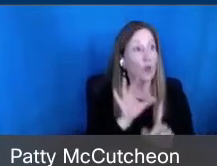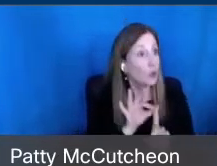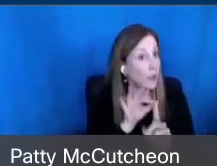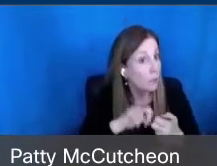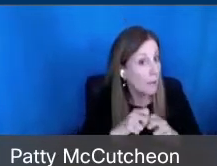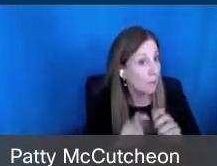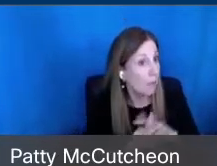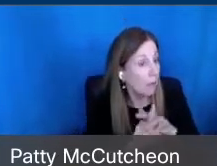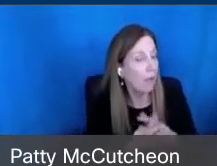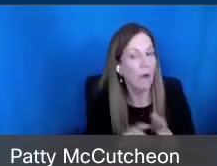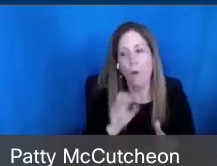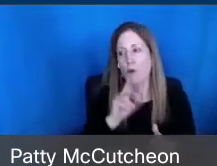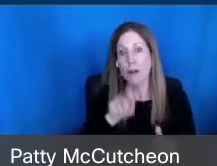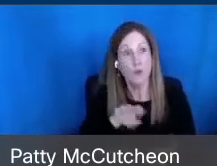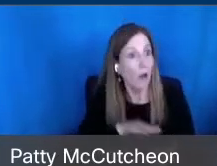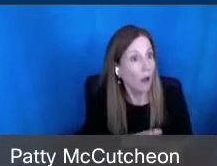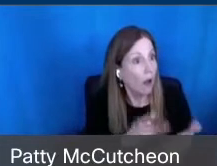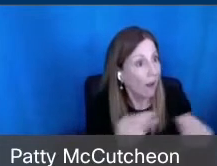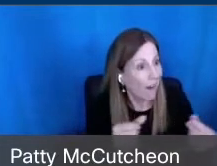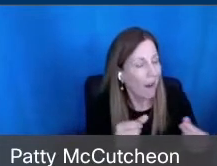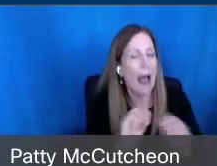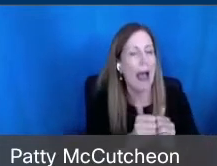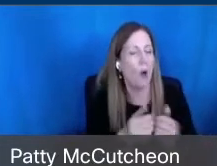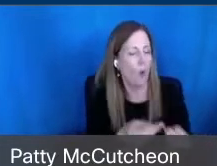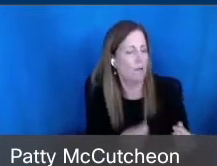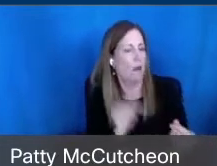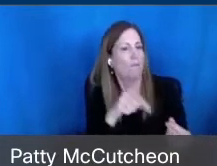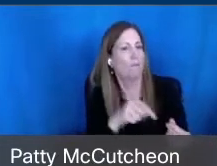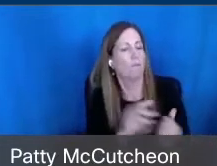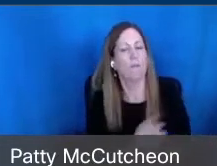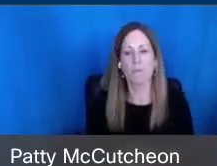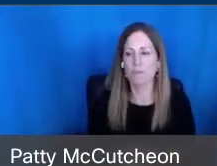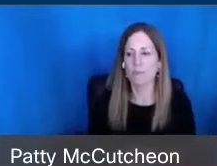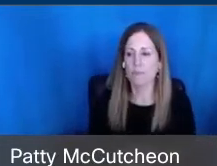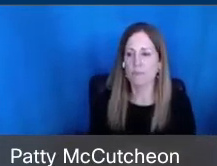And how did you go about resolving them? [Christine] So our health department's infectious